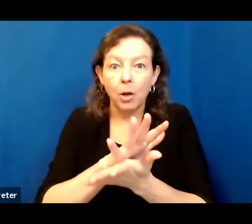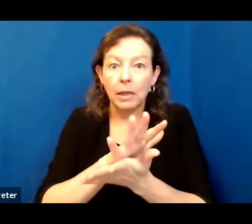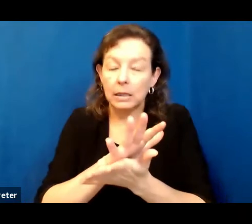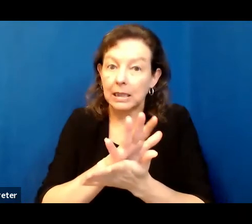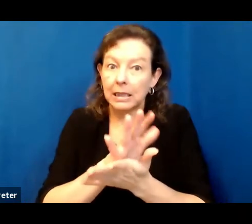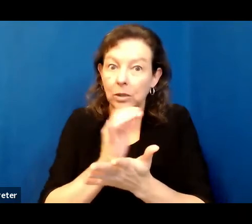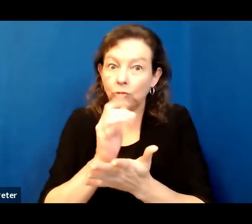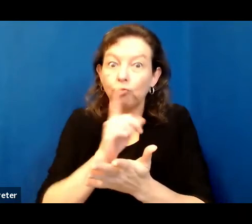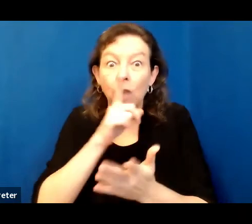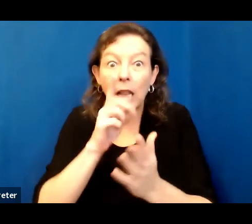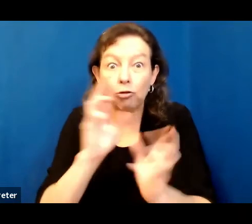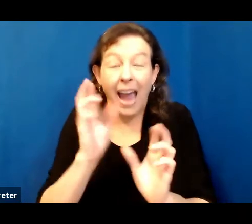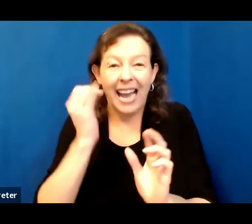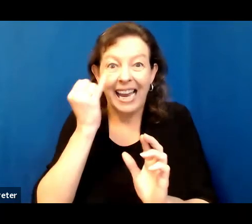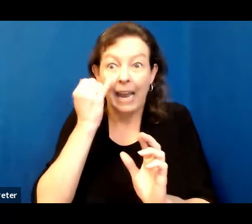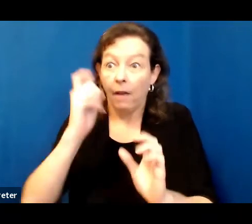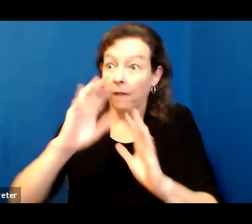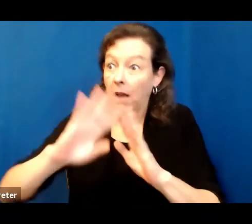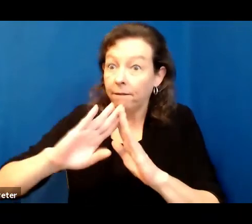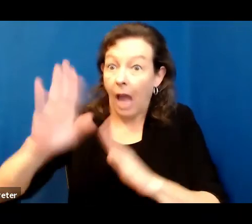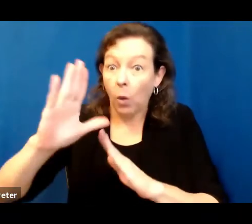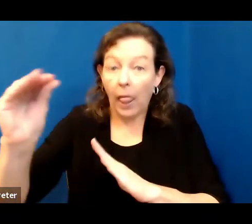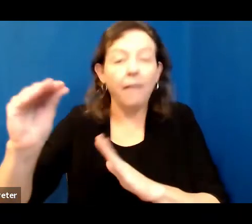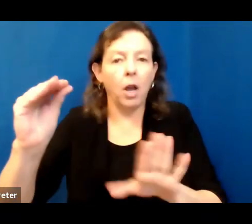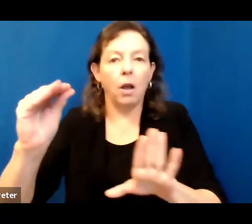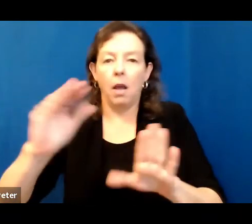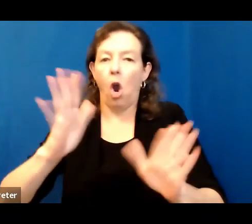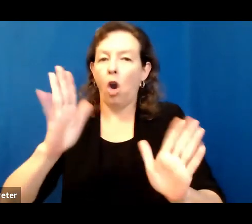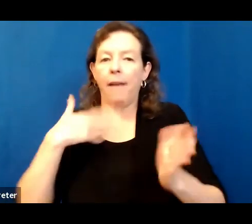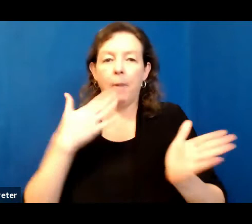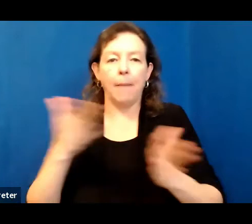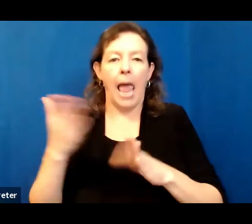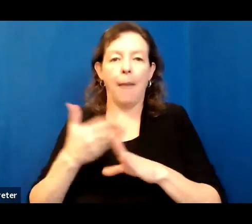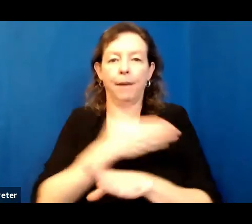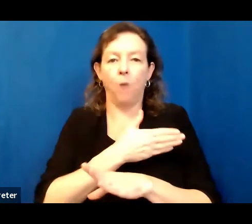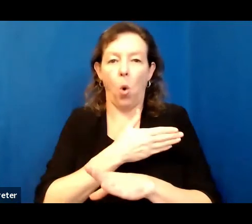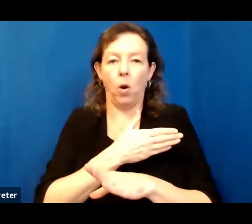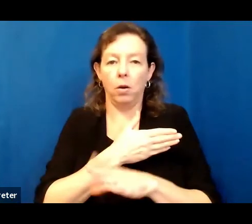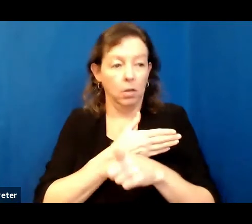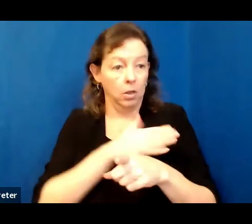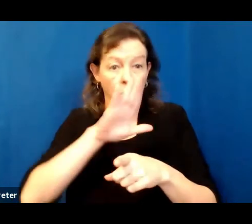So make the plan beforehand. If that information is not stored digitally,